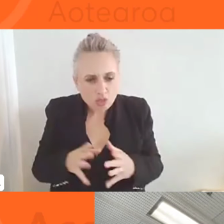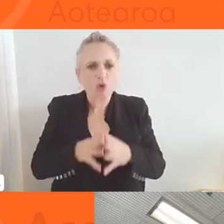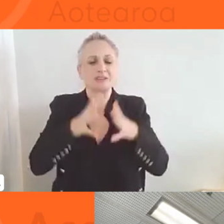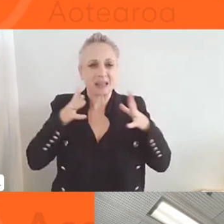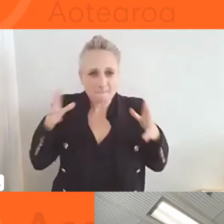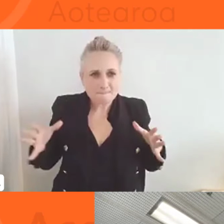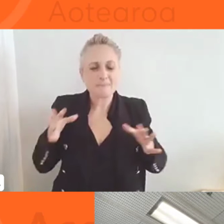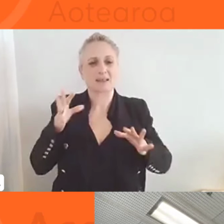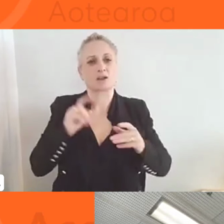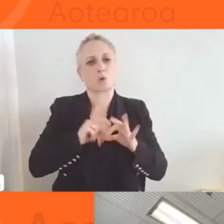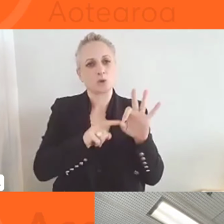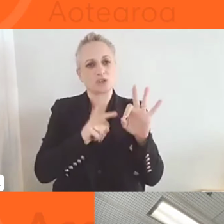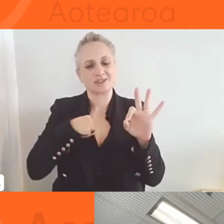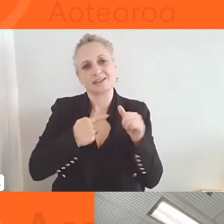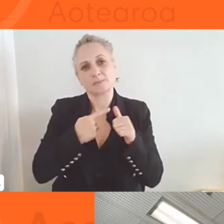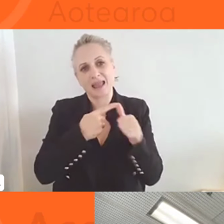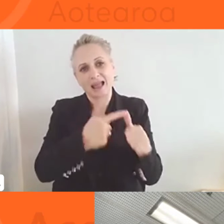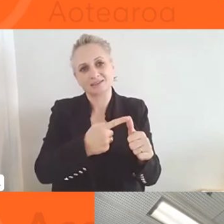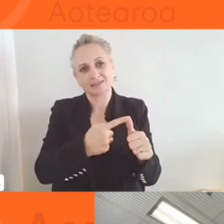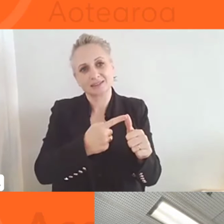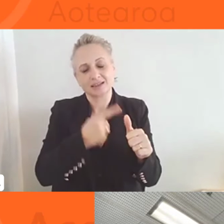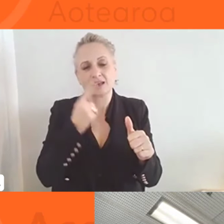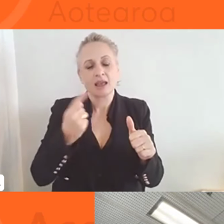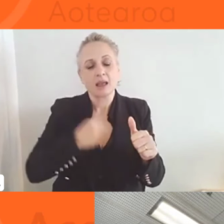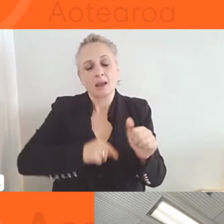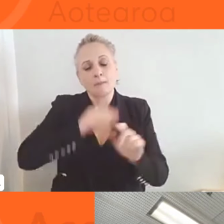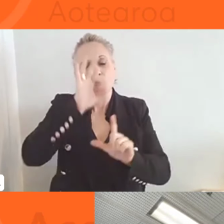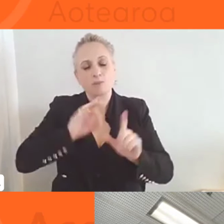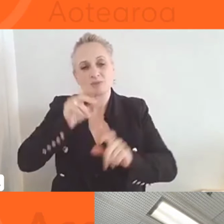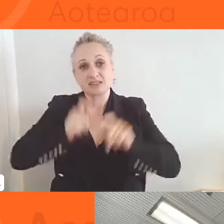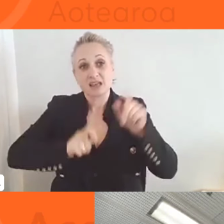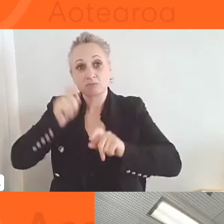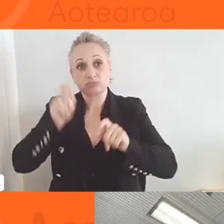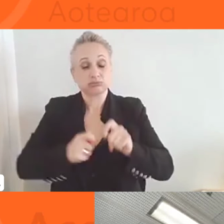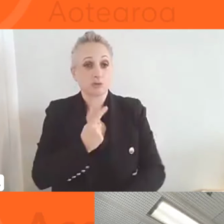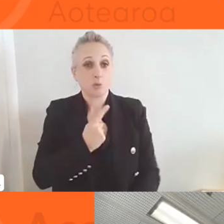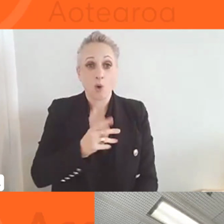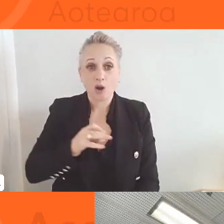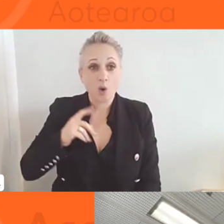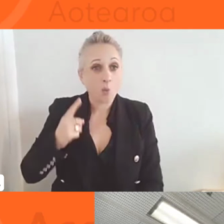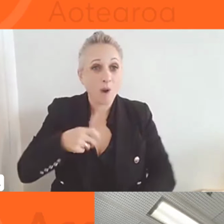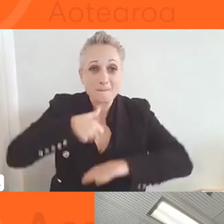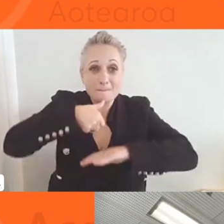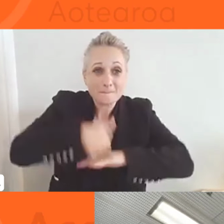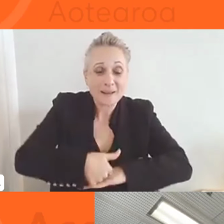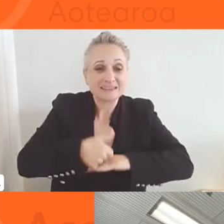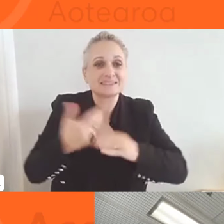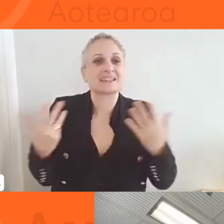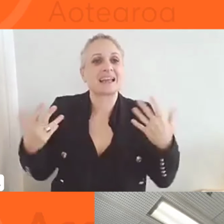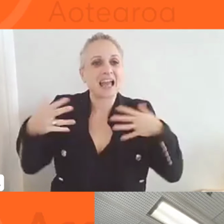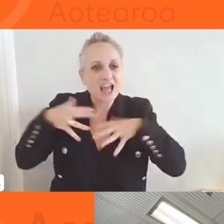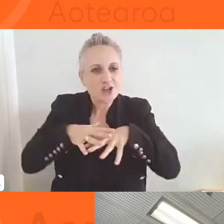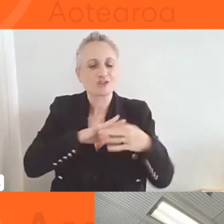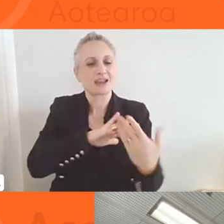a designer's point of view. As I say, 101 would be to have an integrated community multi-generational houses. There's so much literature,